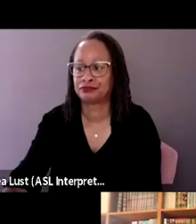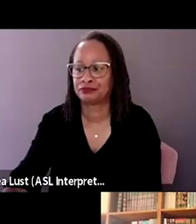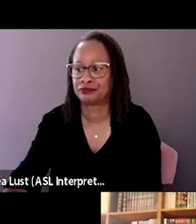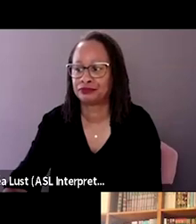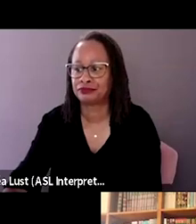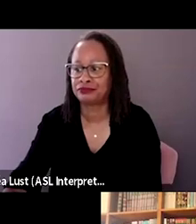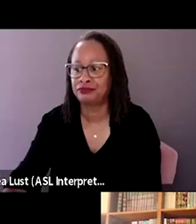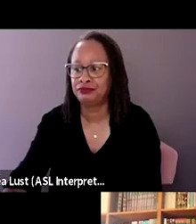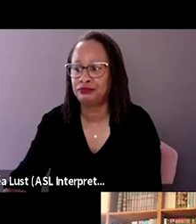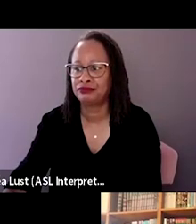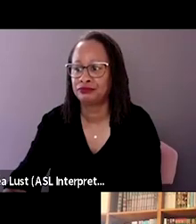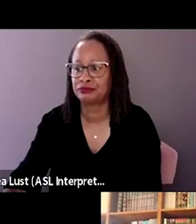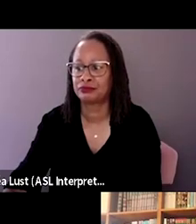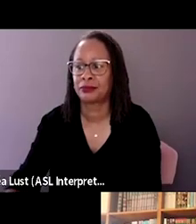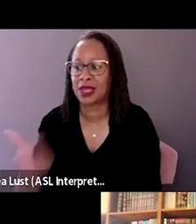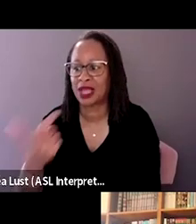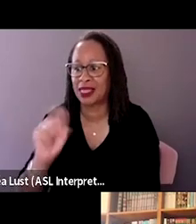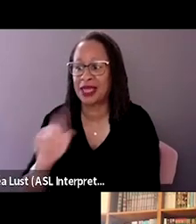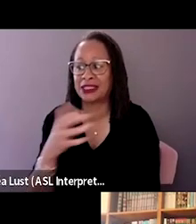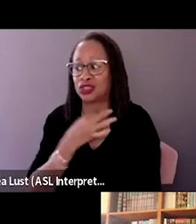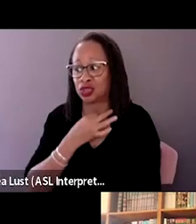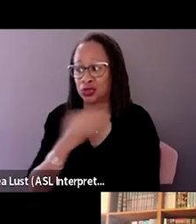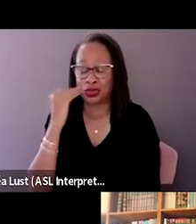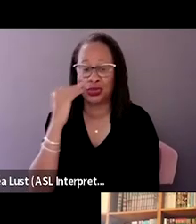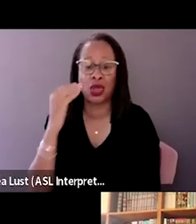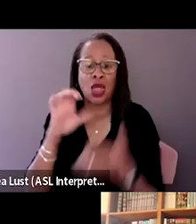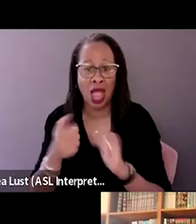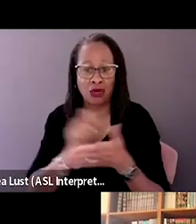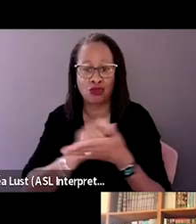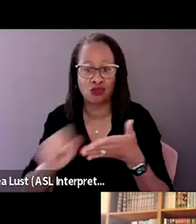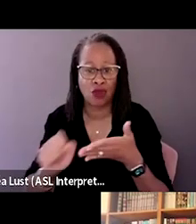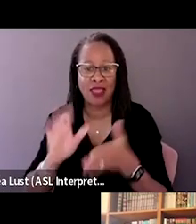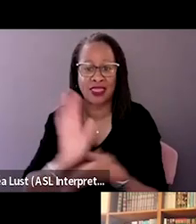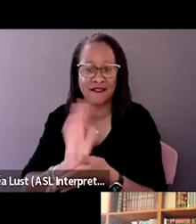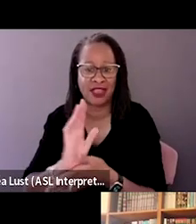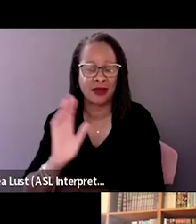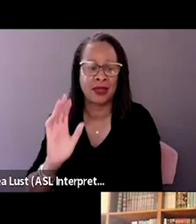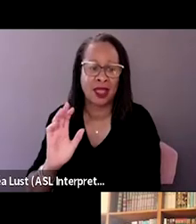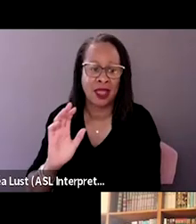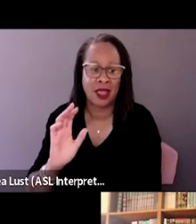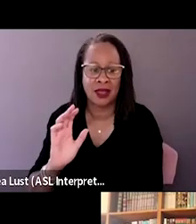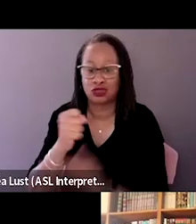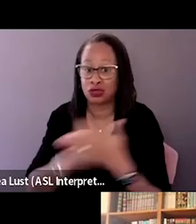who's curious to know how we write a film script during the pitch phase if we haven't interviewed